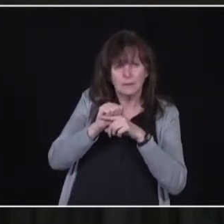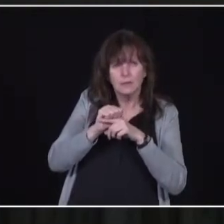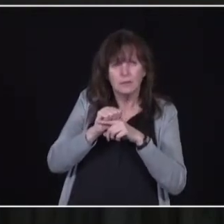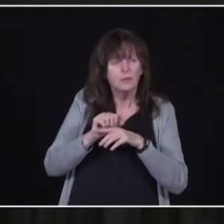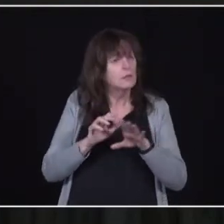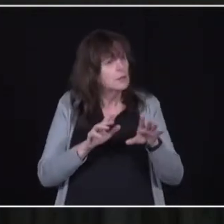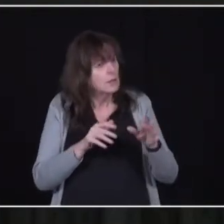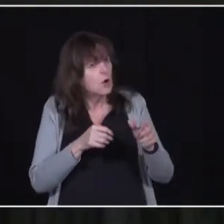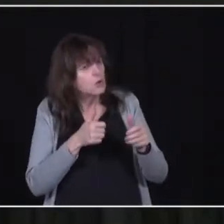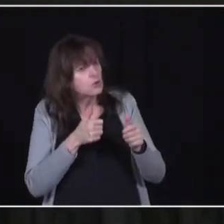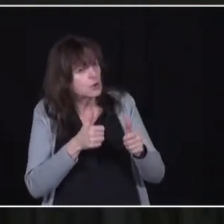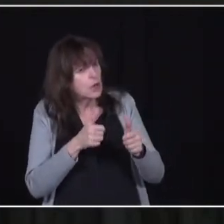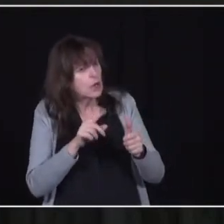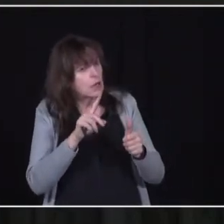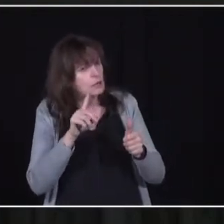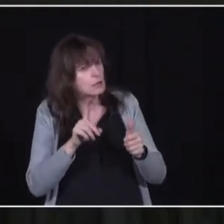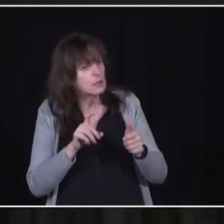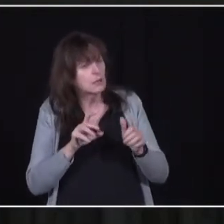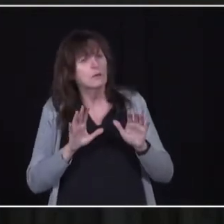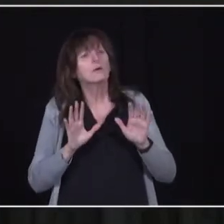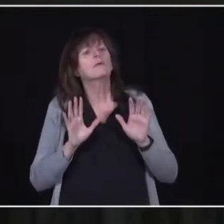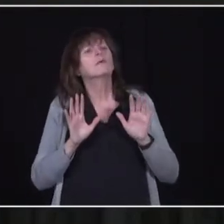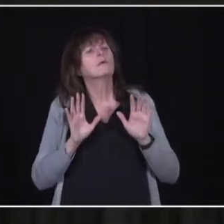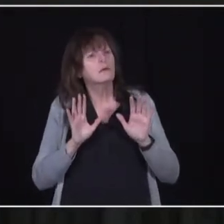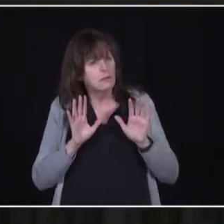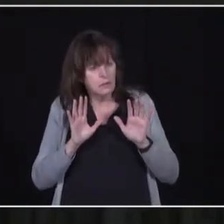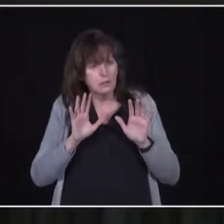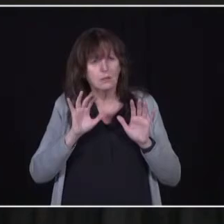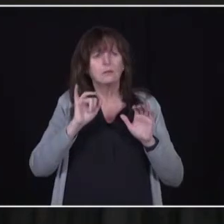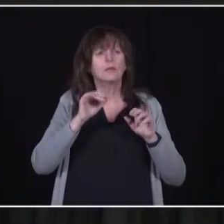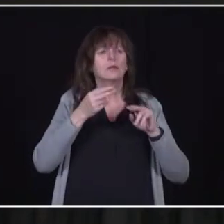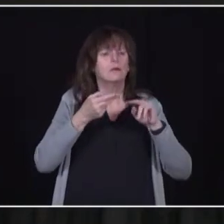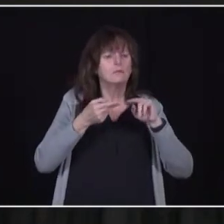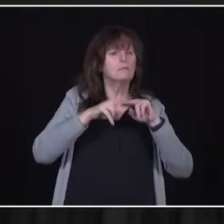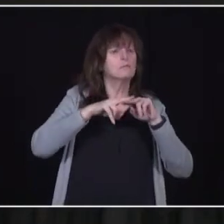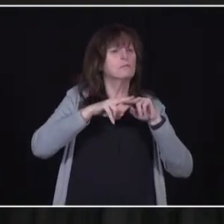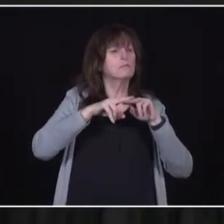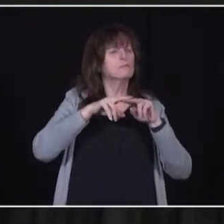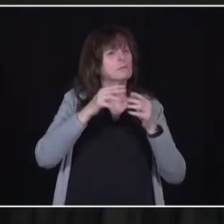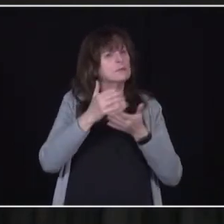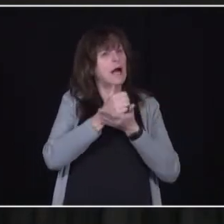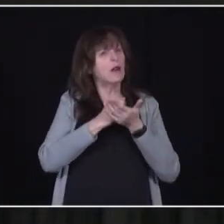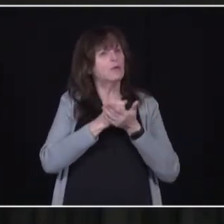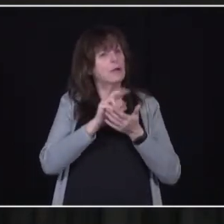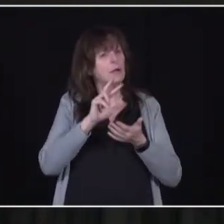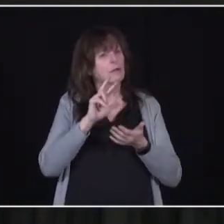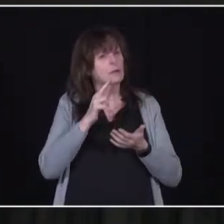Great question. They deserve everything. They got a three dollars an hour increase and talk about lobby